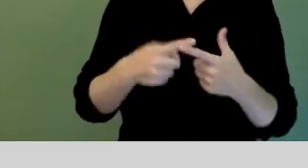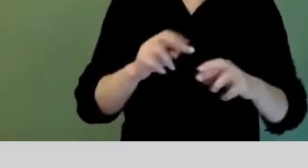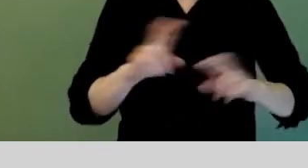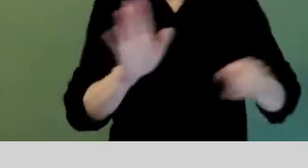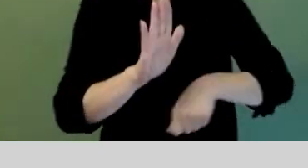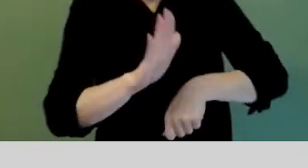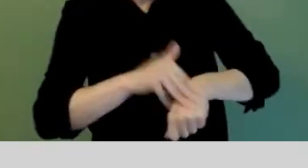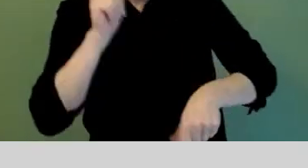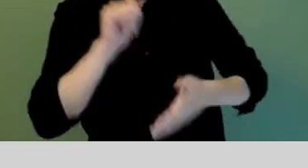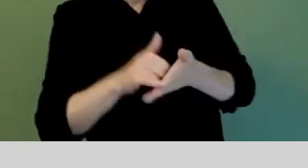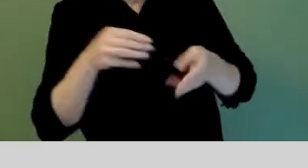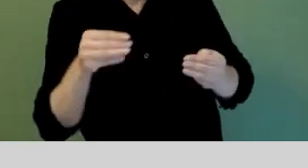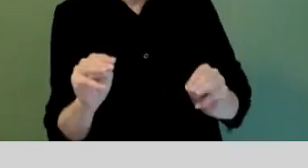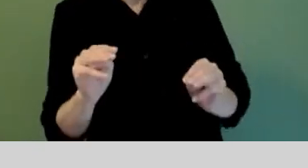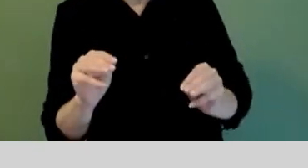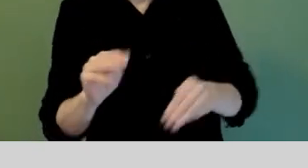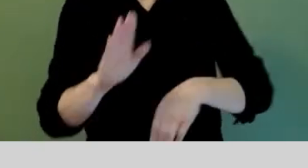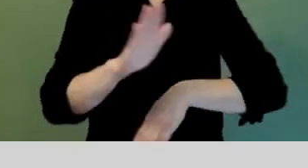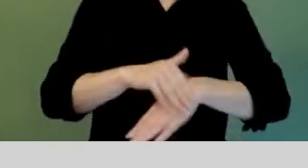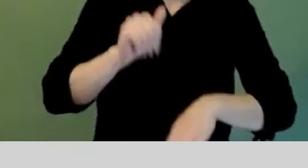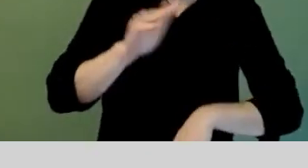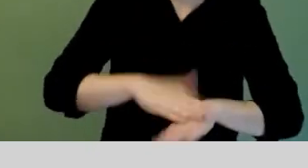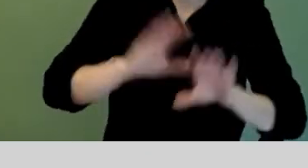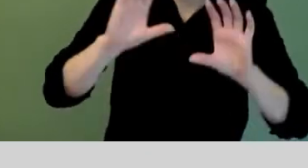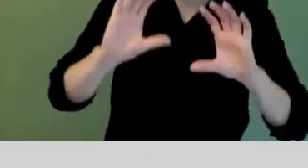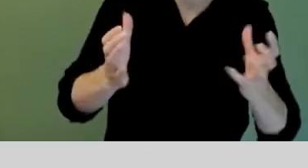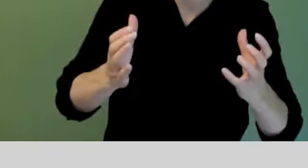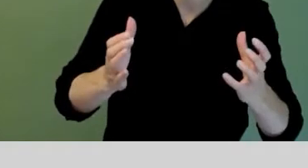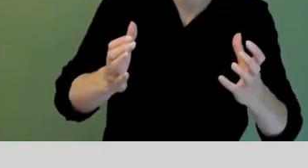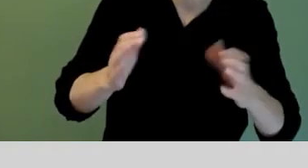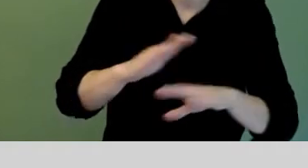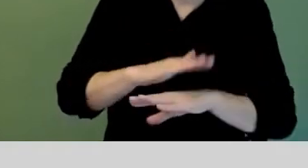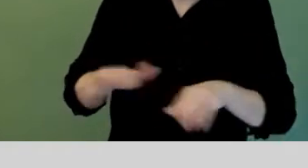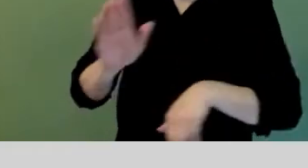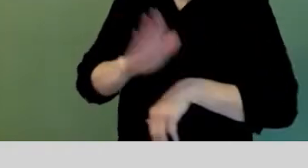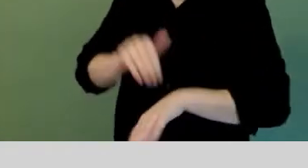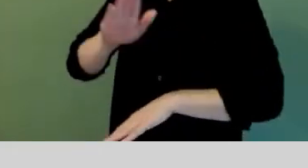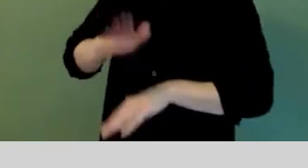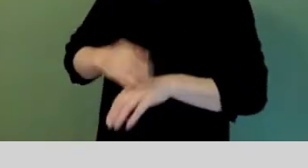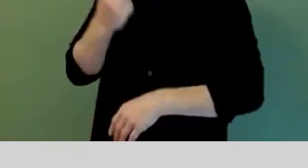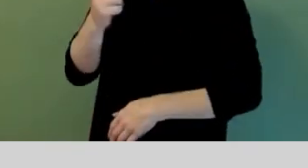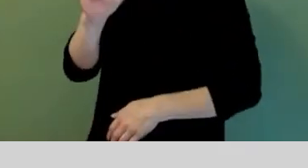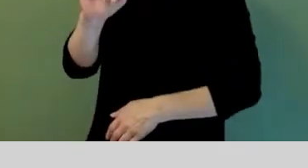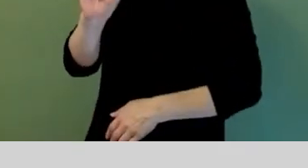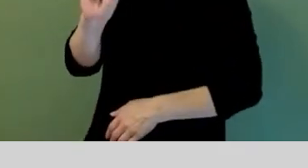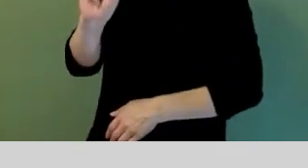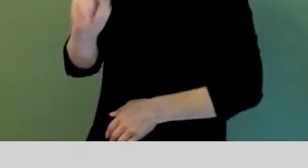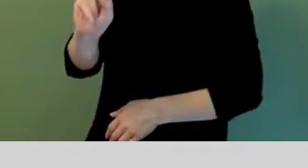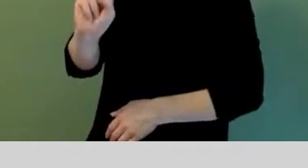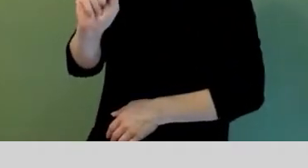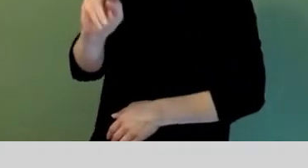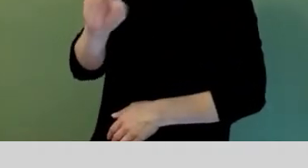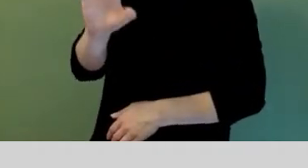you'd call it on the class and not on an instance of the class. classmethod and staticmethod were two ways